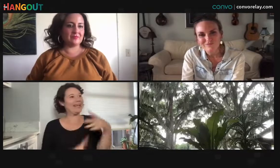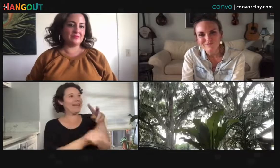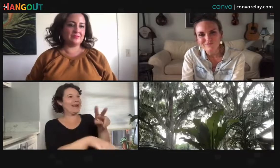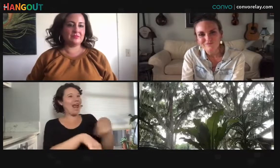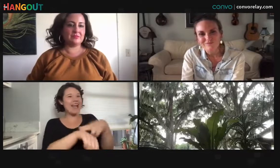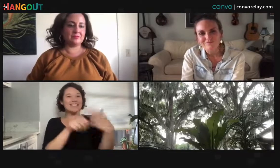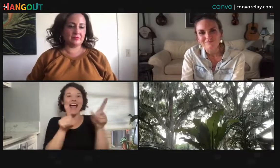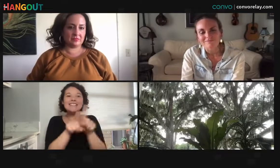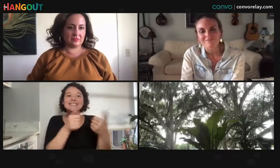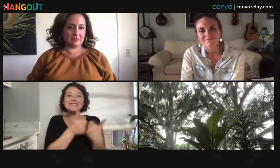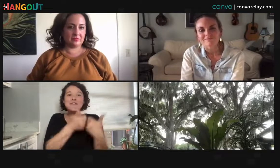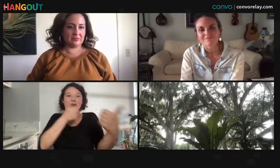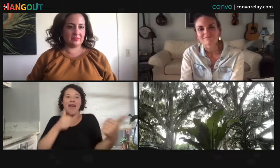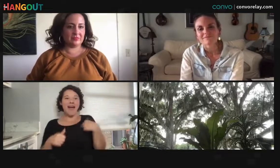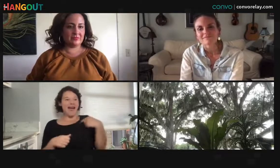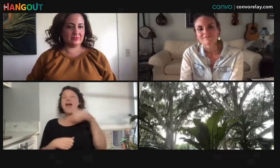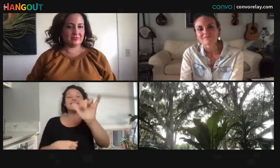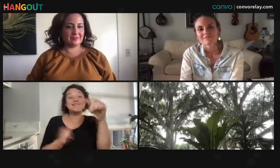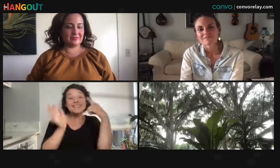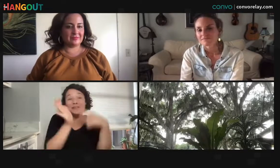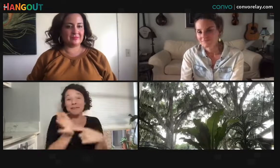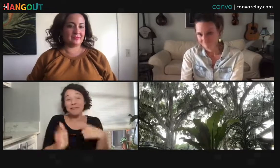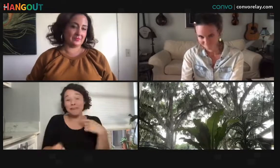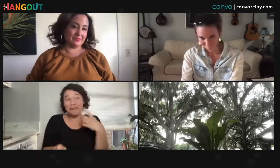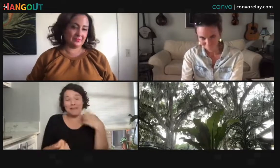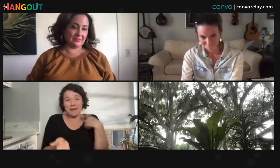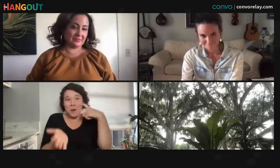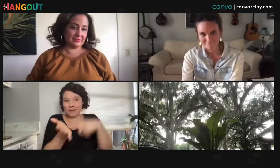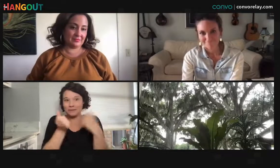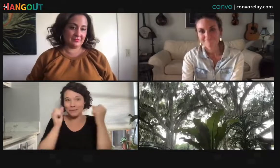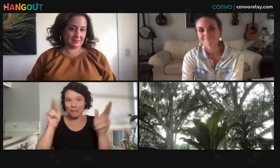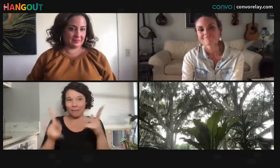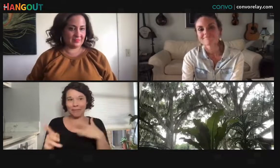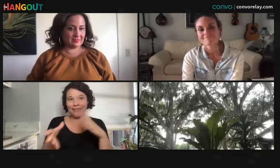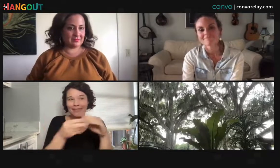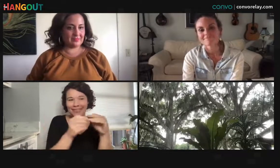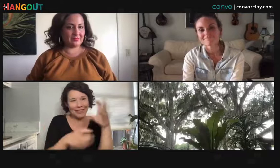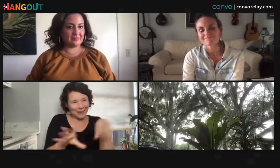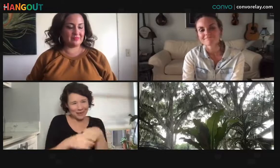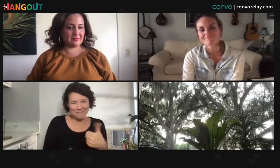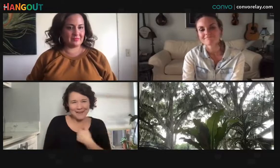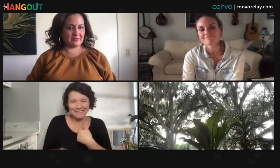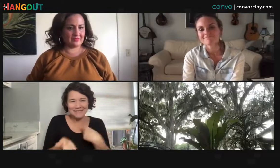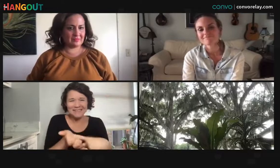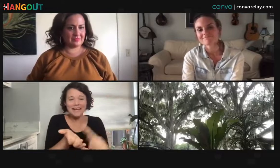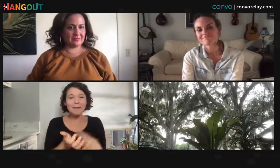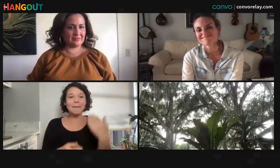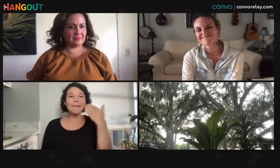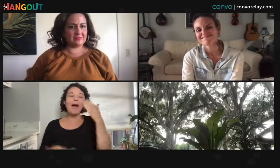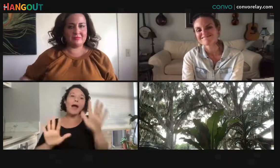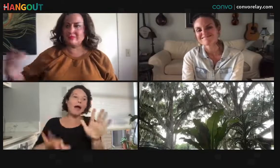nature oftentimes we look at nature as a way as something that's separate from us for example i've noticed a lot of people